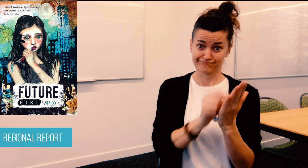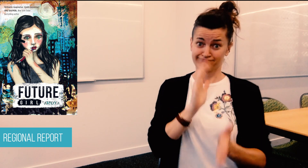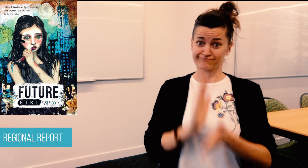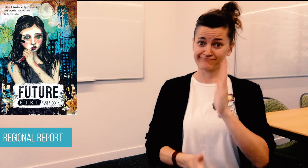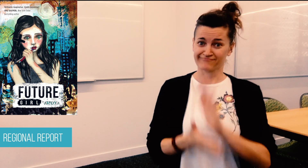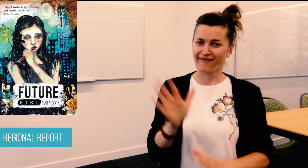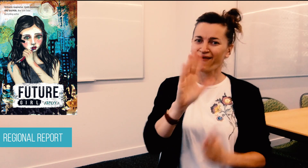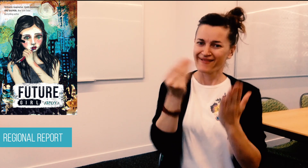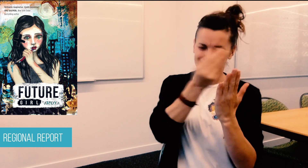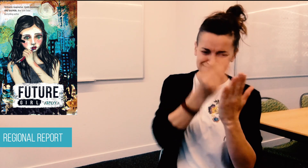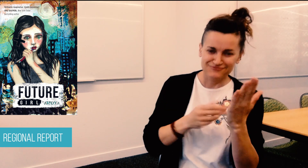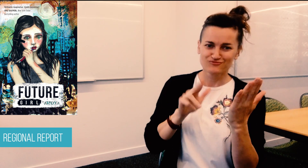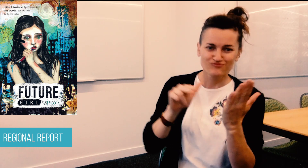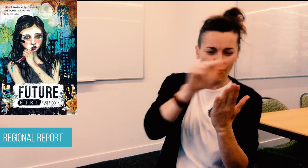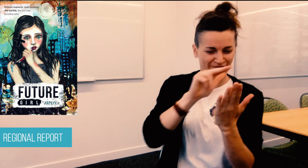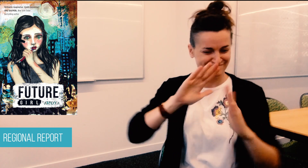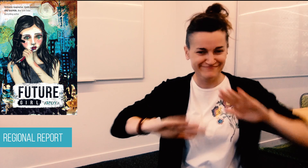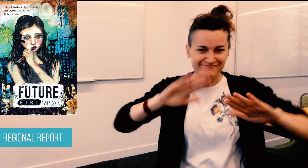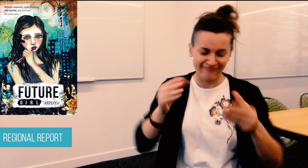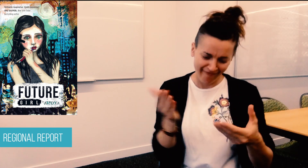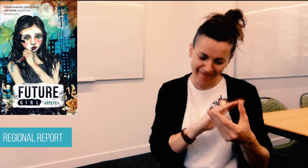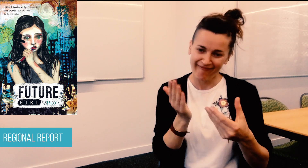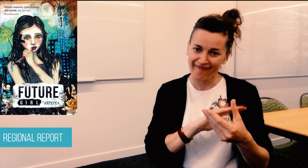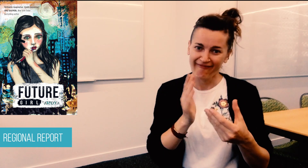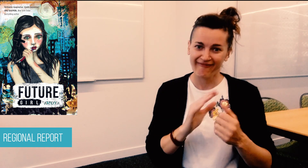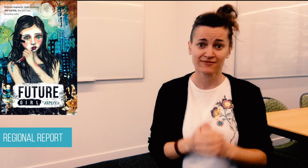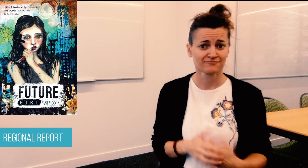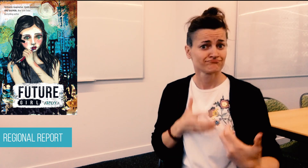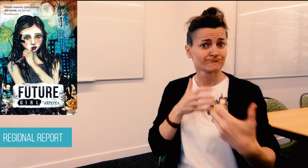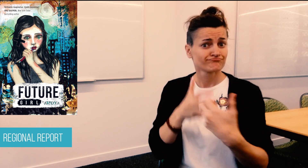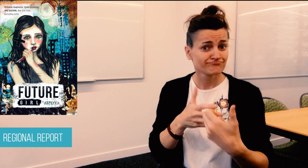paintings, collages, and drawings. The book is catered